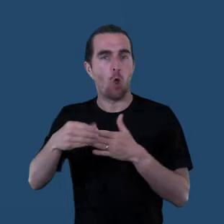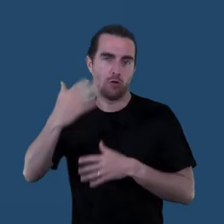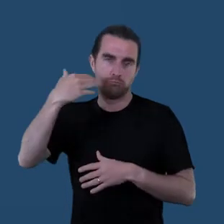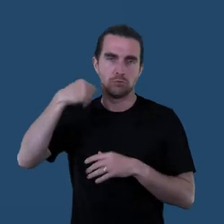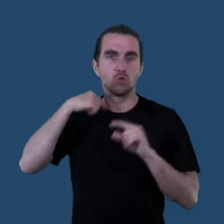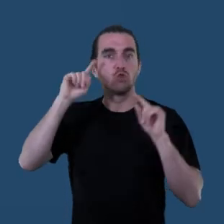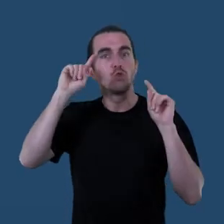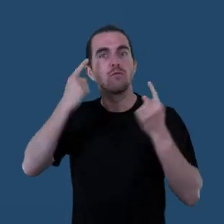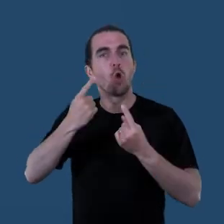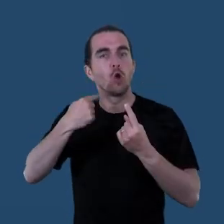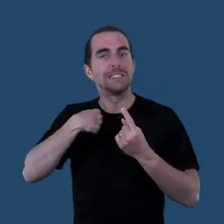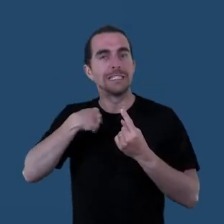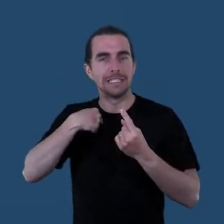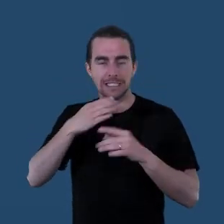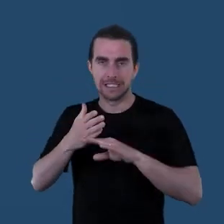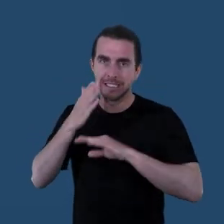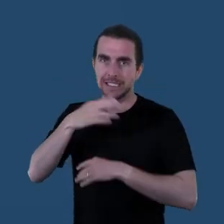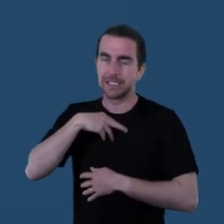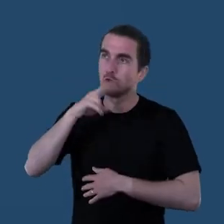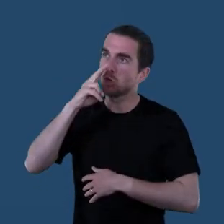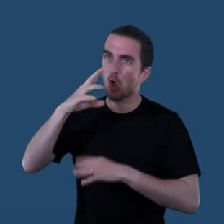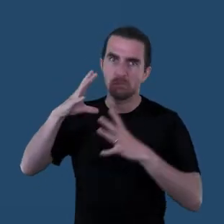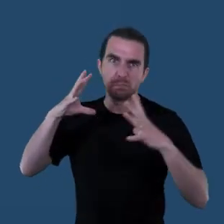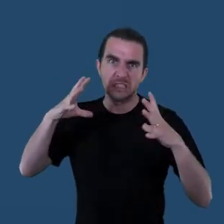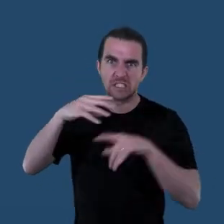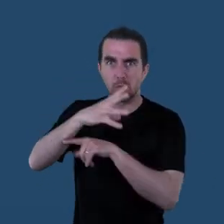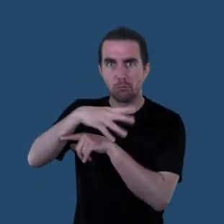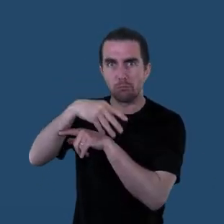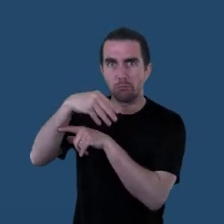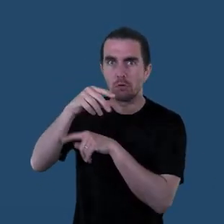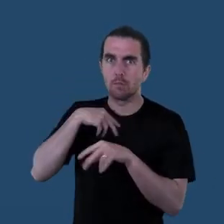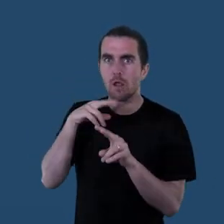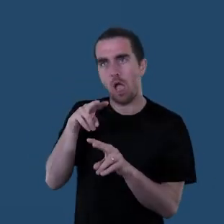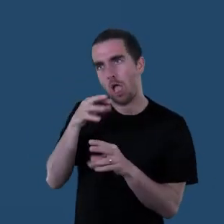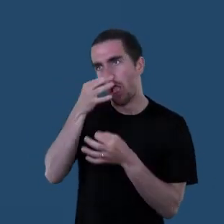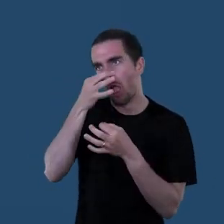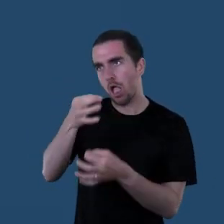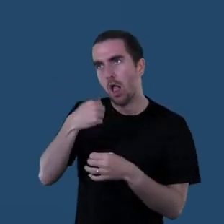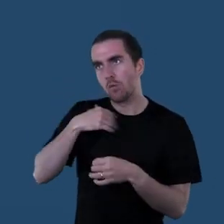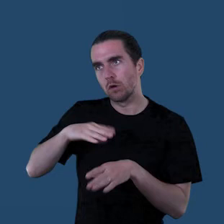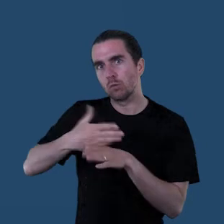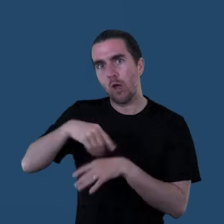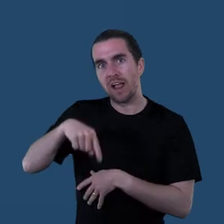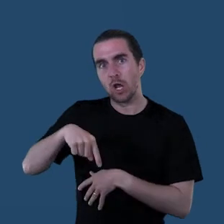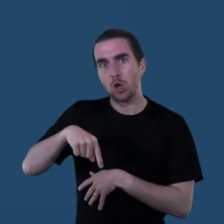when I was still a university student and saw that giant squid. And I was like, I really want to work here.